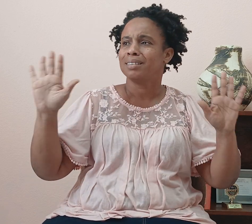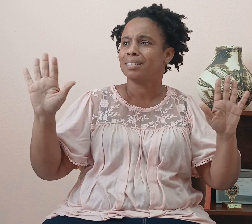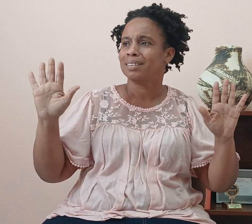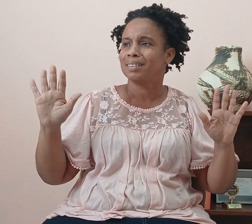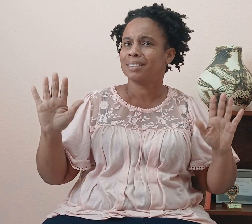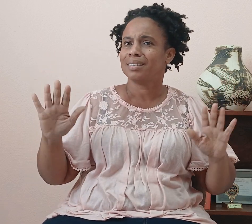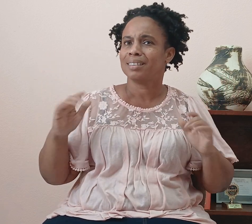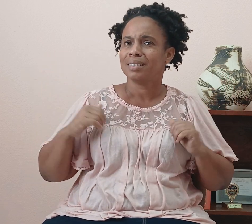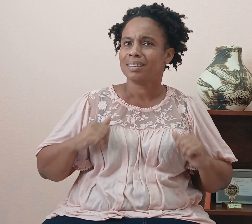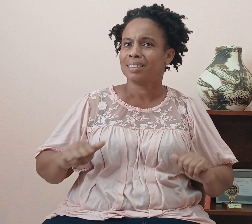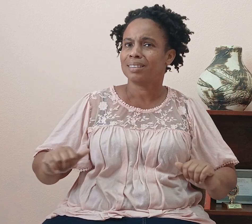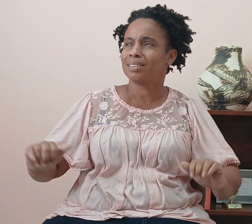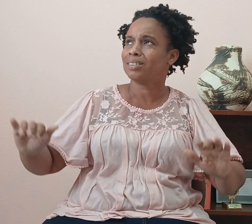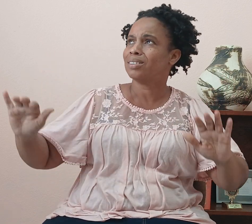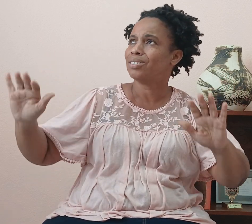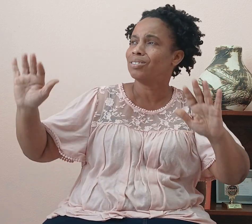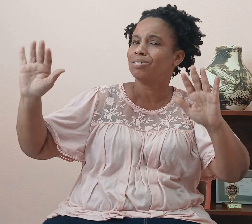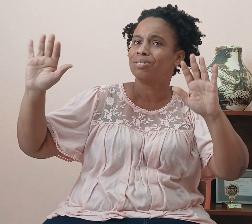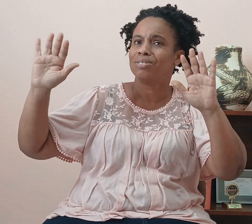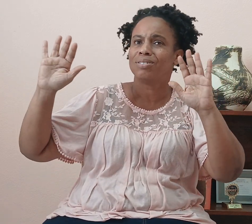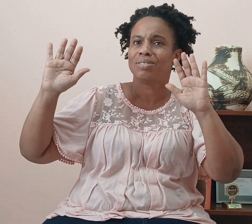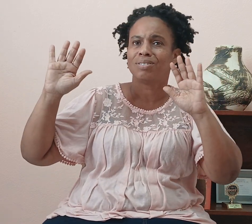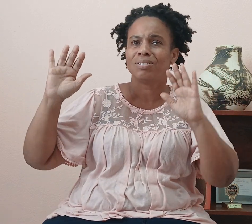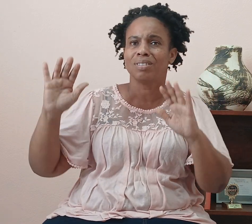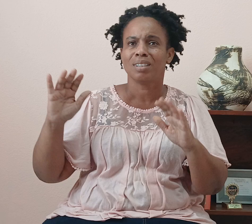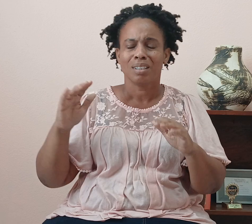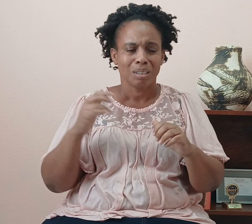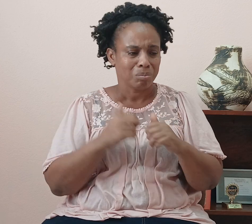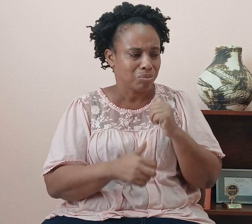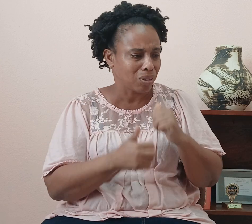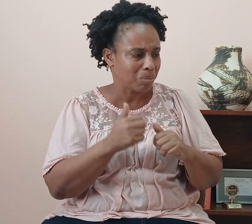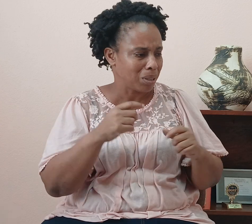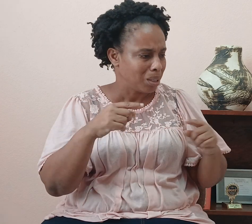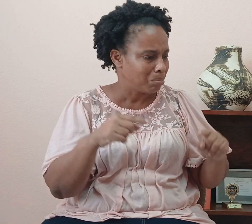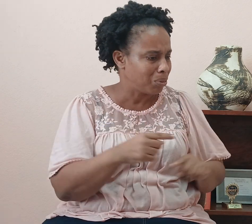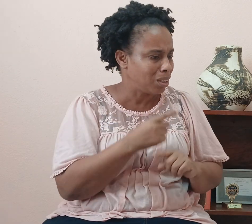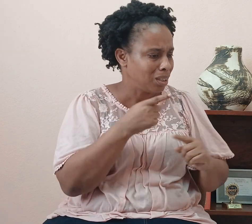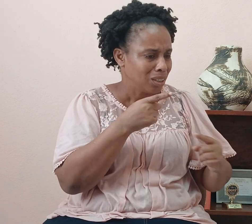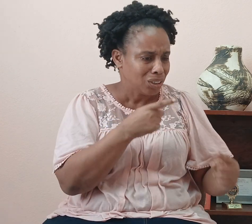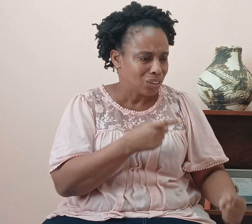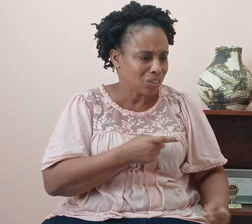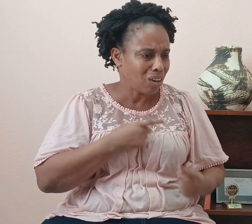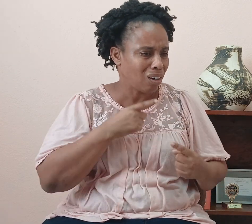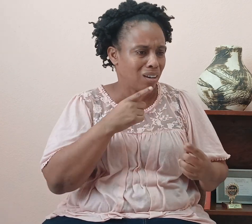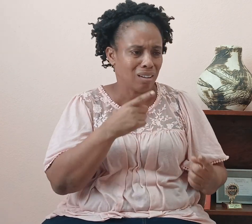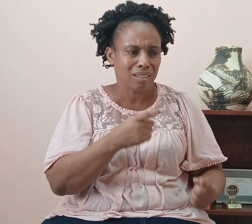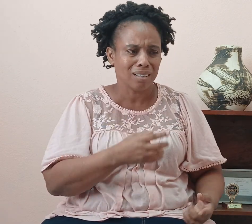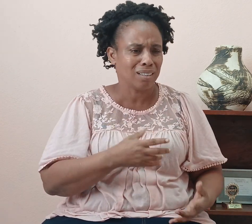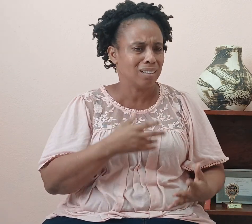O what needless pain we bear,